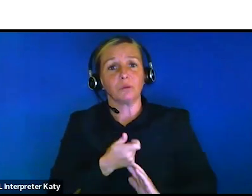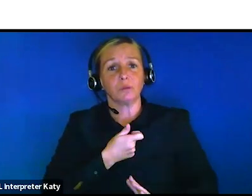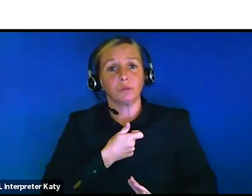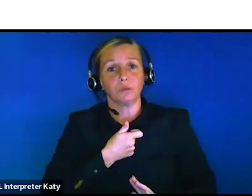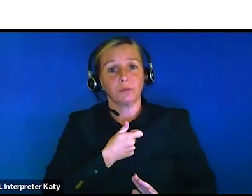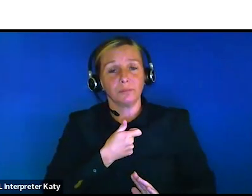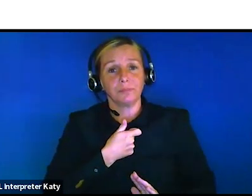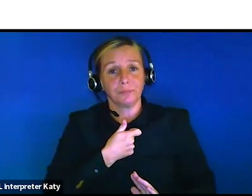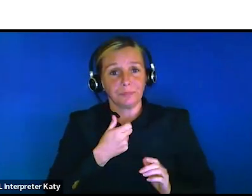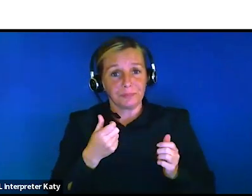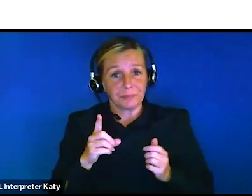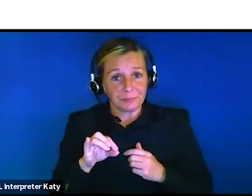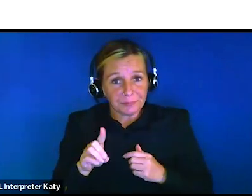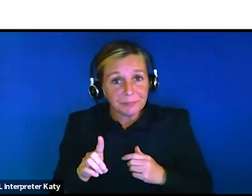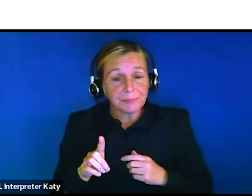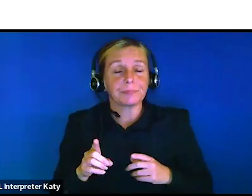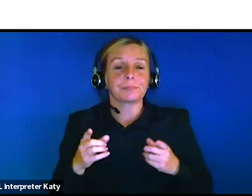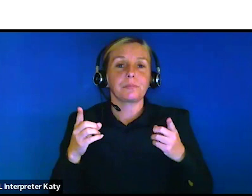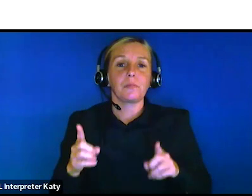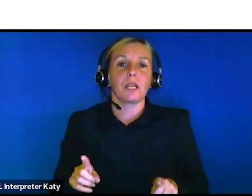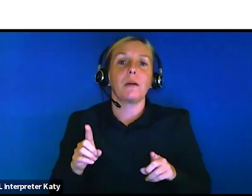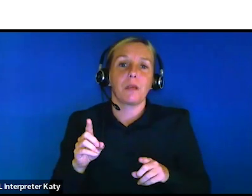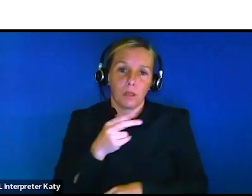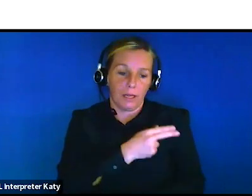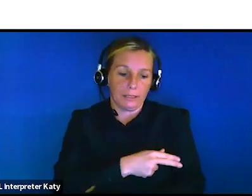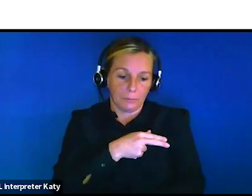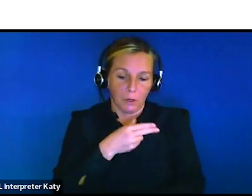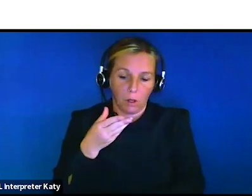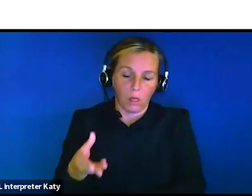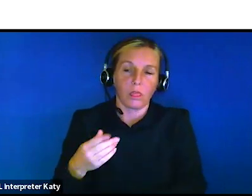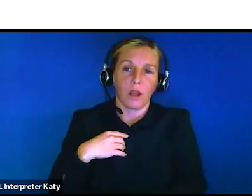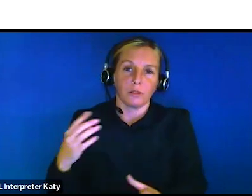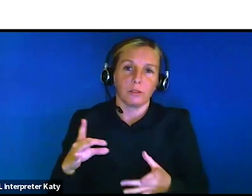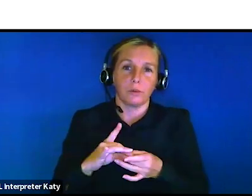I was connected with the Assertive Community Treatment program